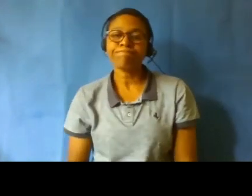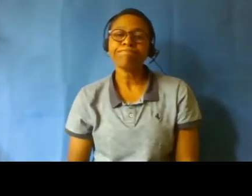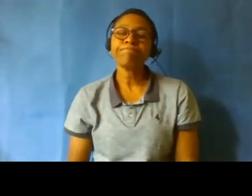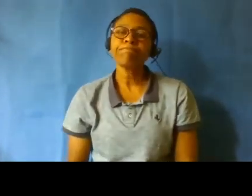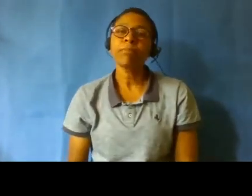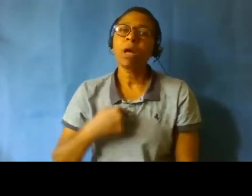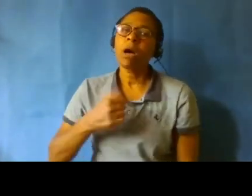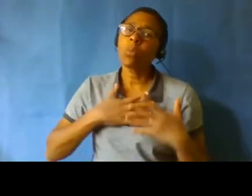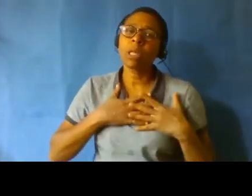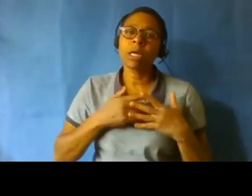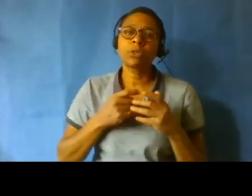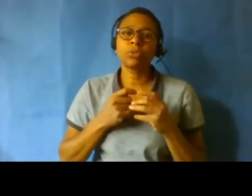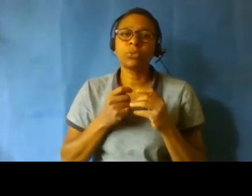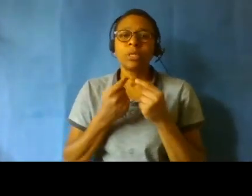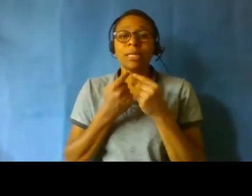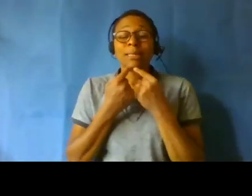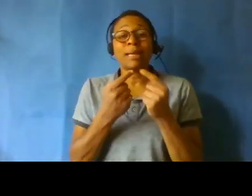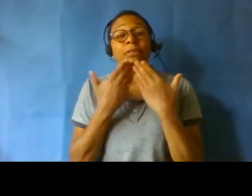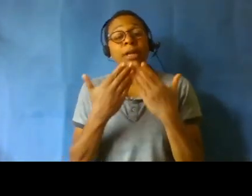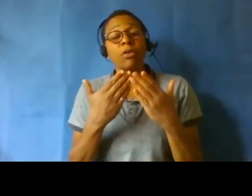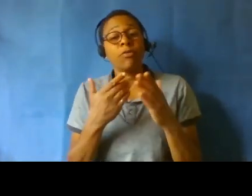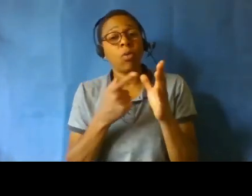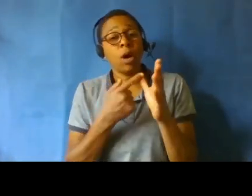dr. a wiener Akash chair of the Center for Gender